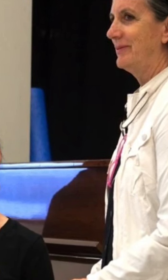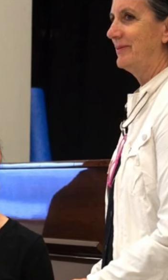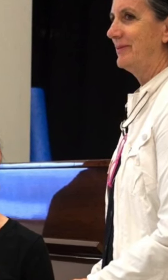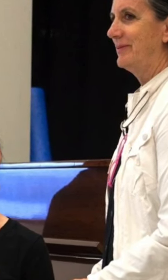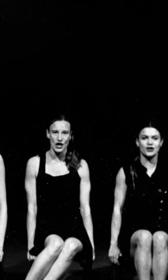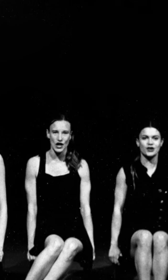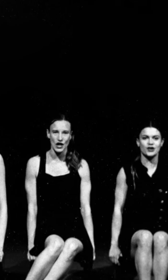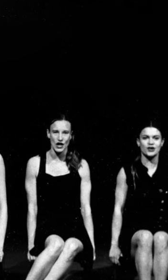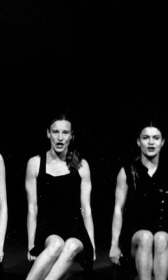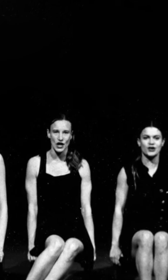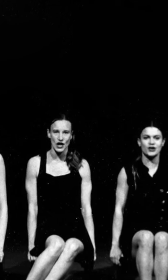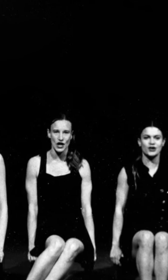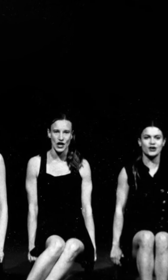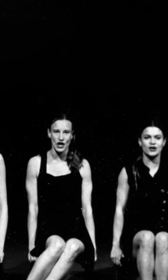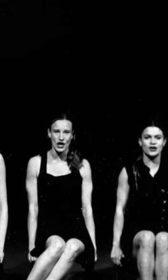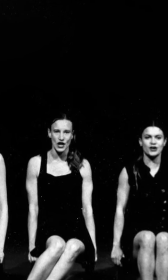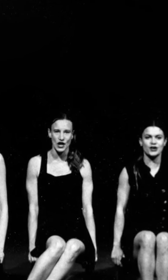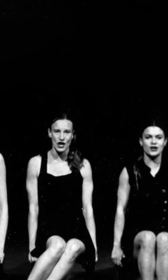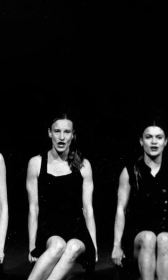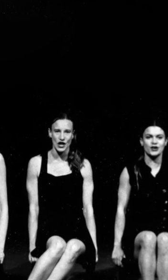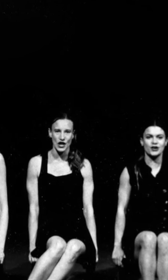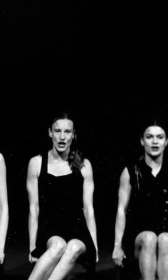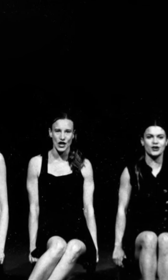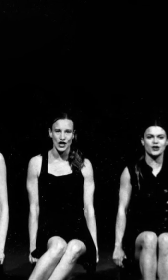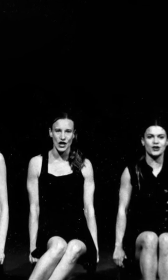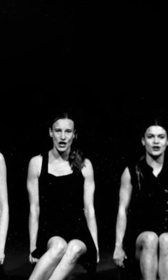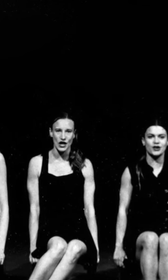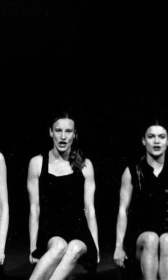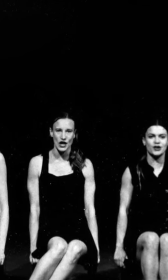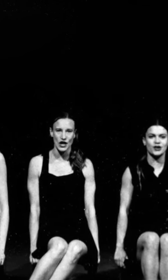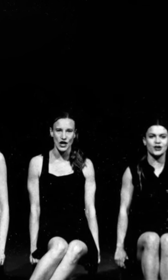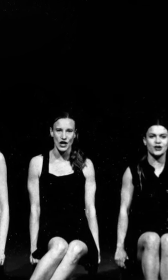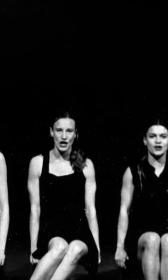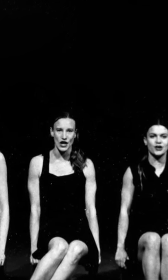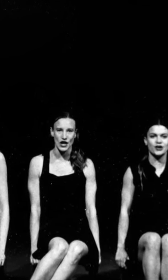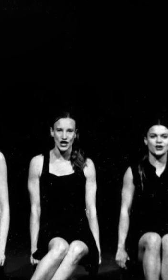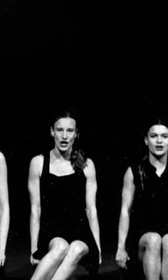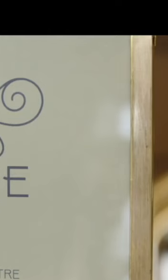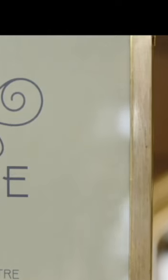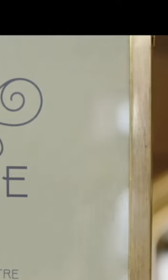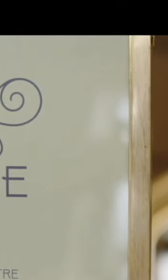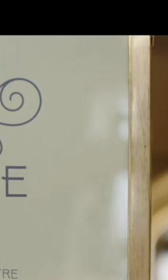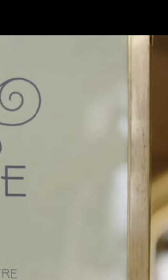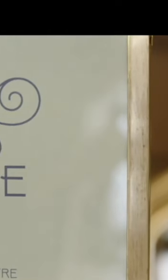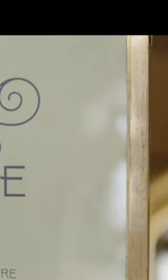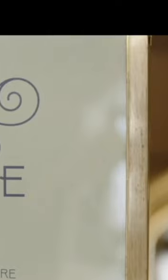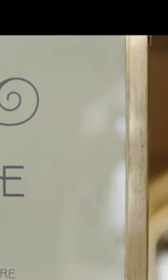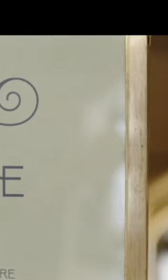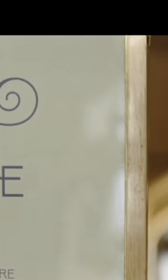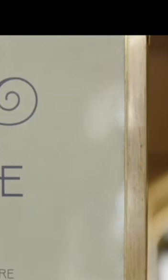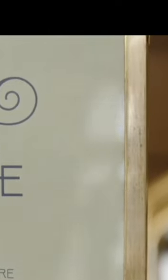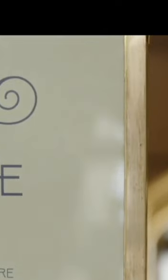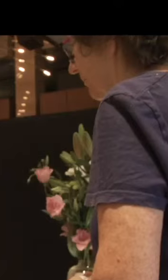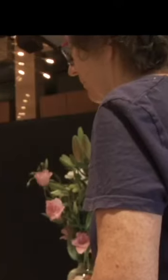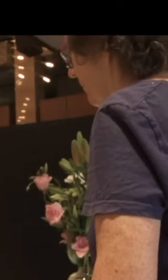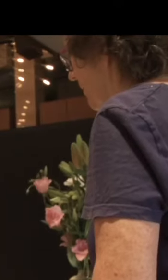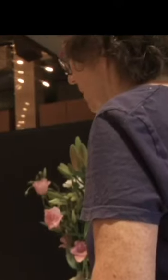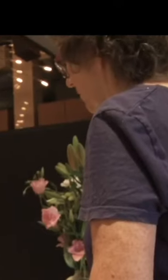In 2015, Michelle was inducted into the South Australia Women's Honour Roll. Her production of Intimate Space for Restless Dance Theatre